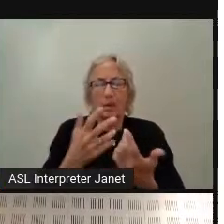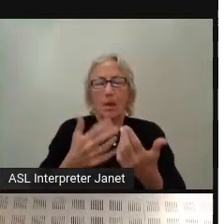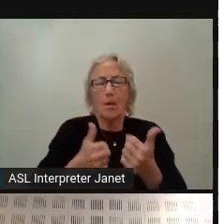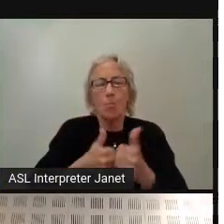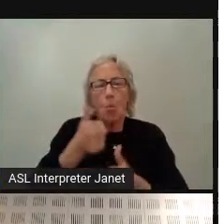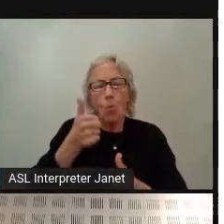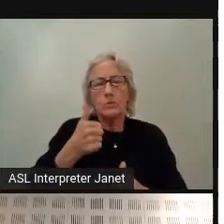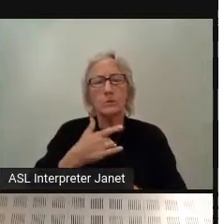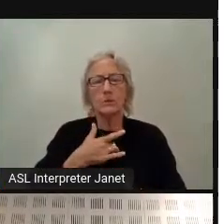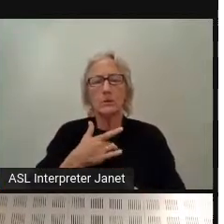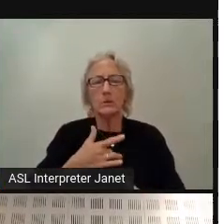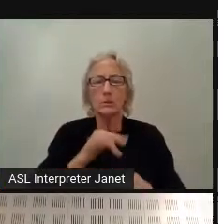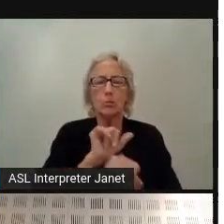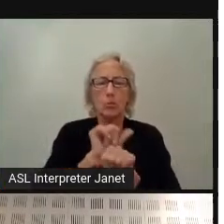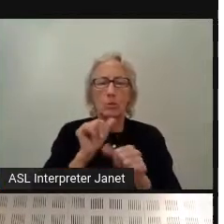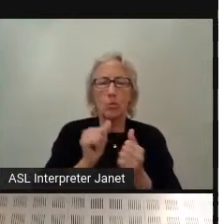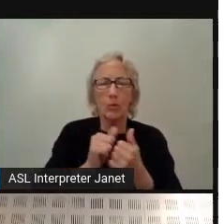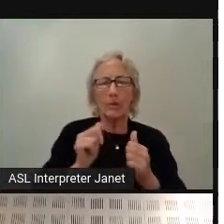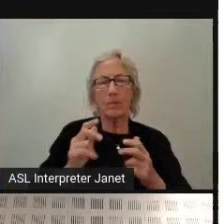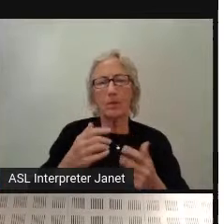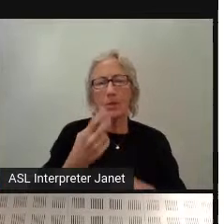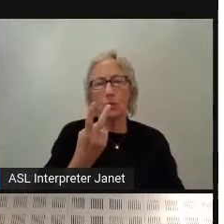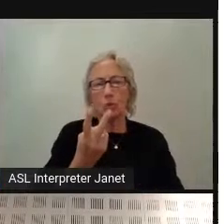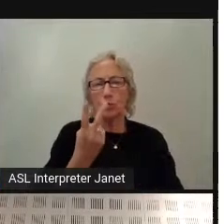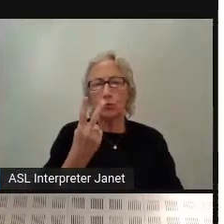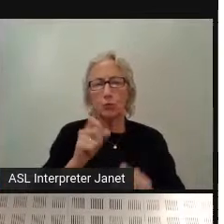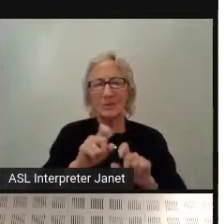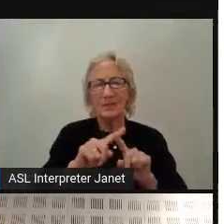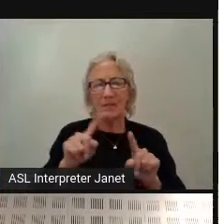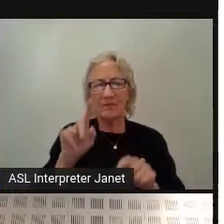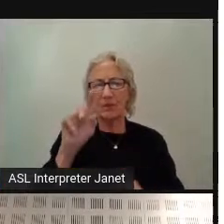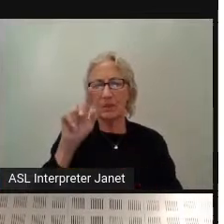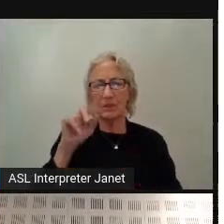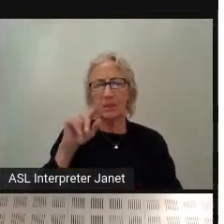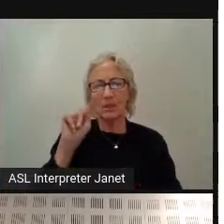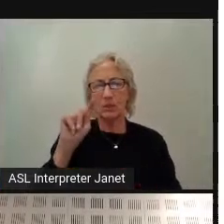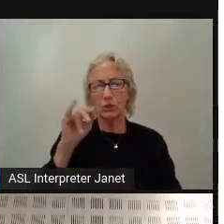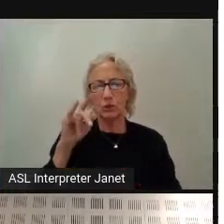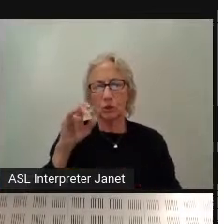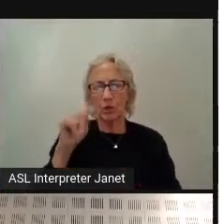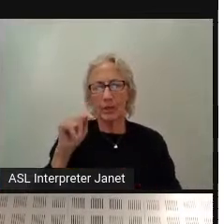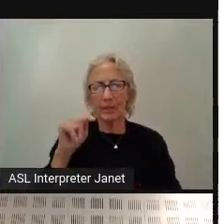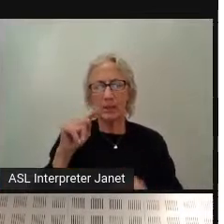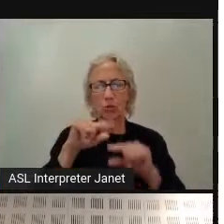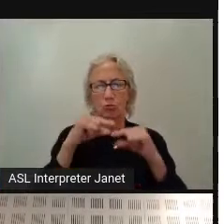Anna Ingeborg Linnet: I will tell you a bit about the target group we have. We have primarily to different target groups.